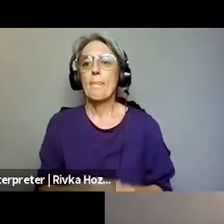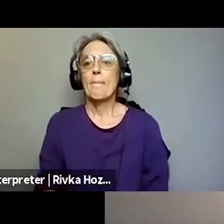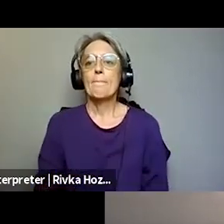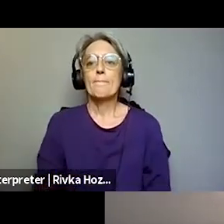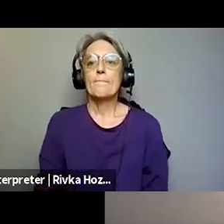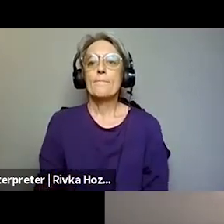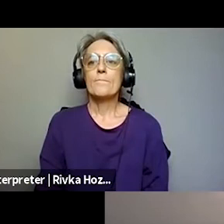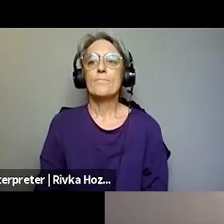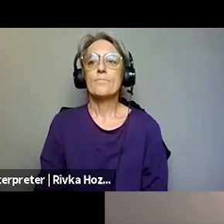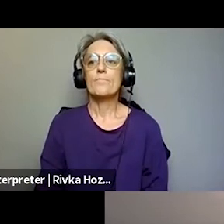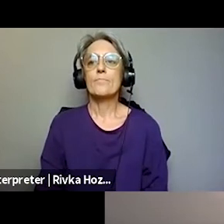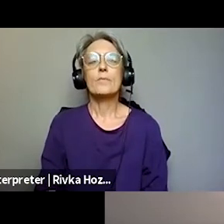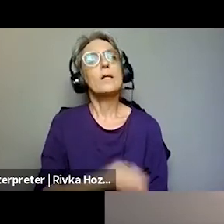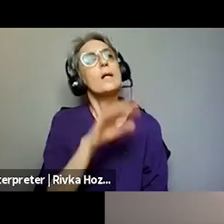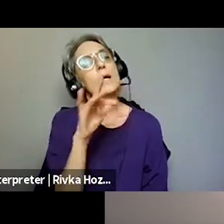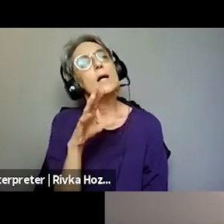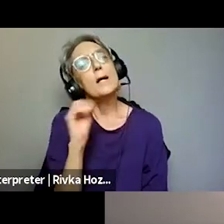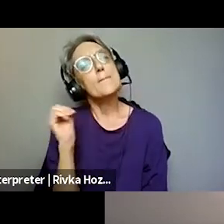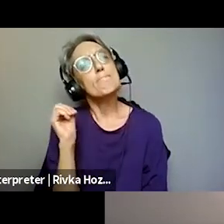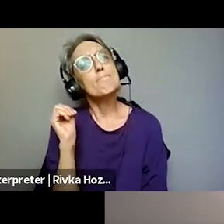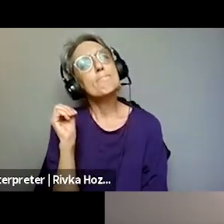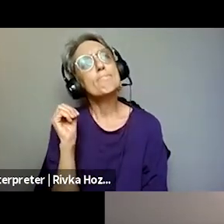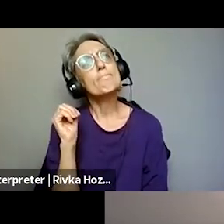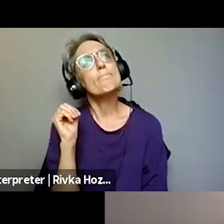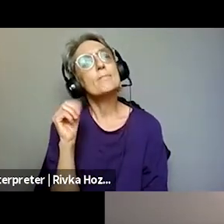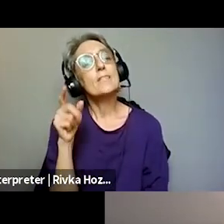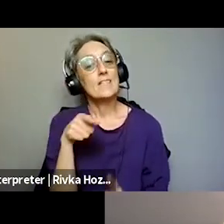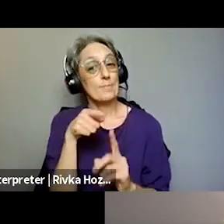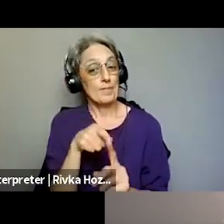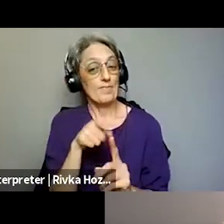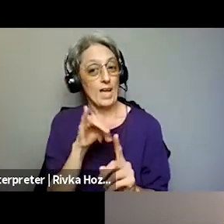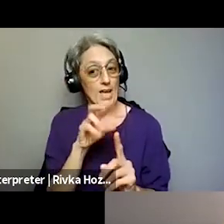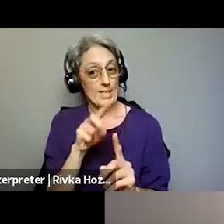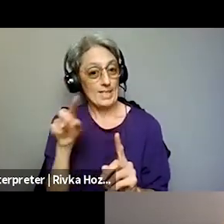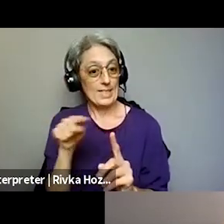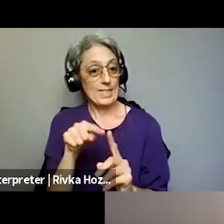] Well so specifically an intellectual developmental disability, we didn’t find anything